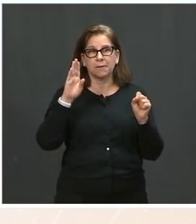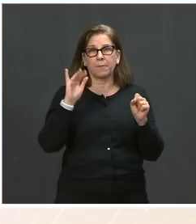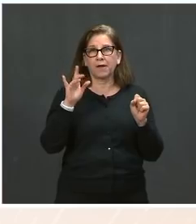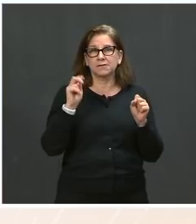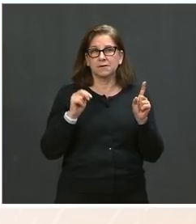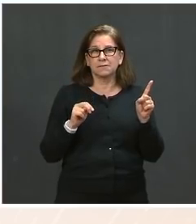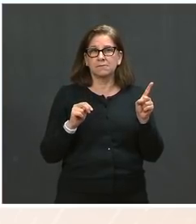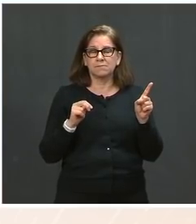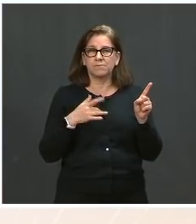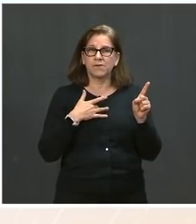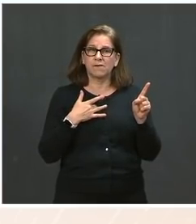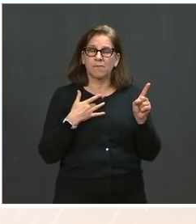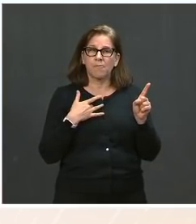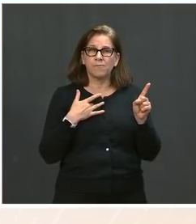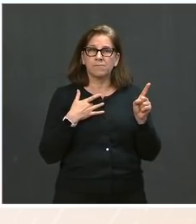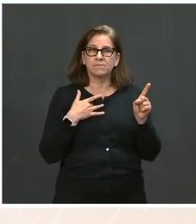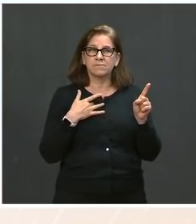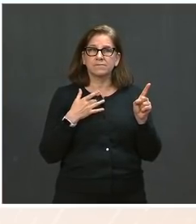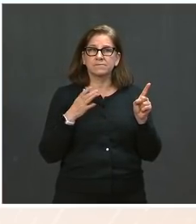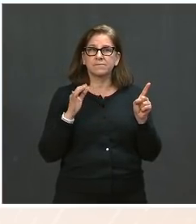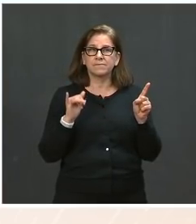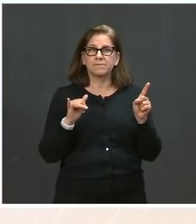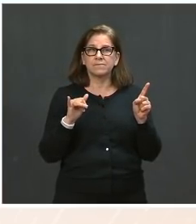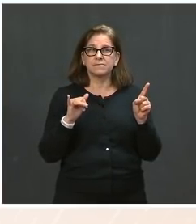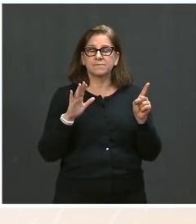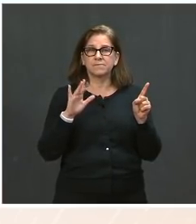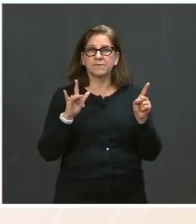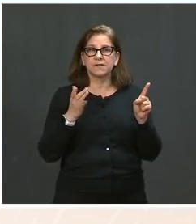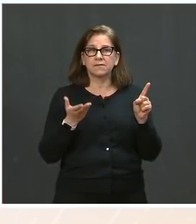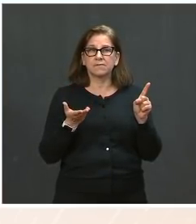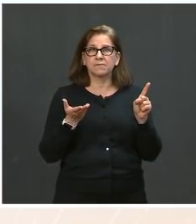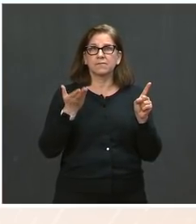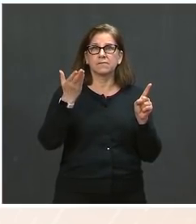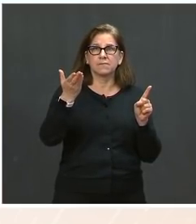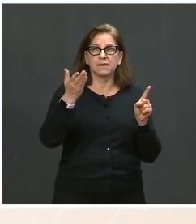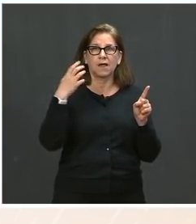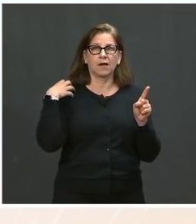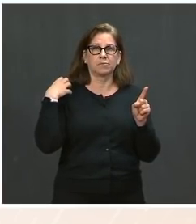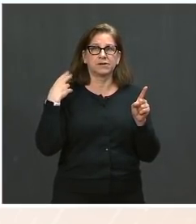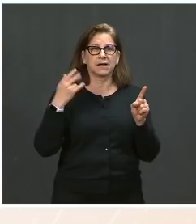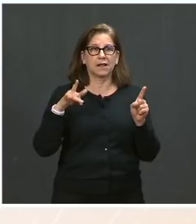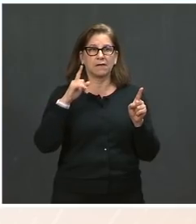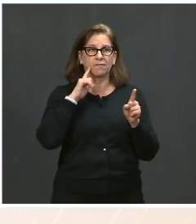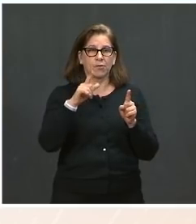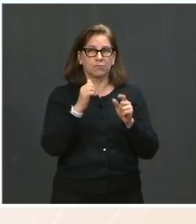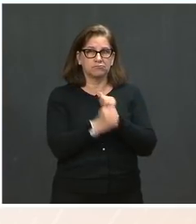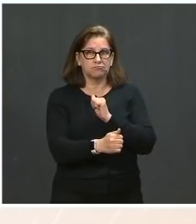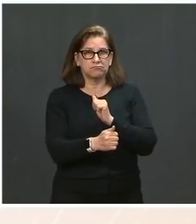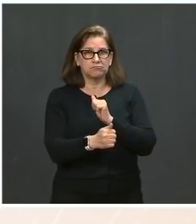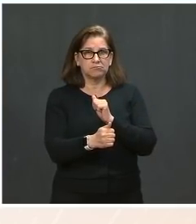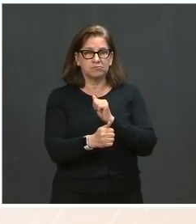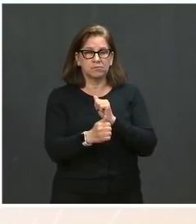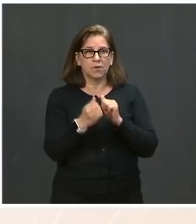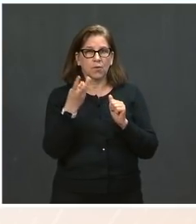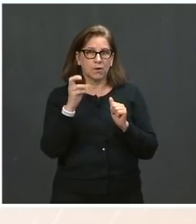And, you know, if it was a priority -- if it is as big a priority as he said it was for him just a few minutes ago, you know, why --